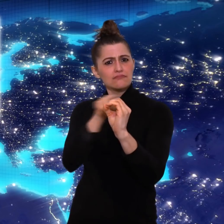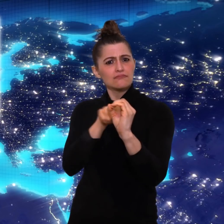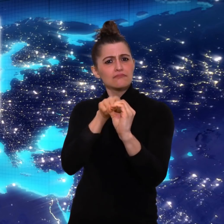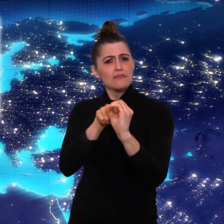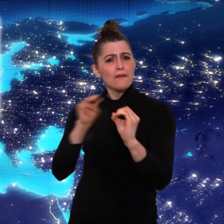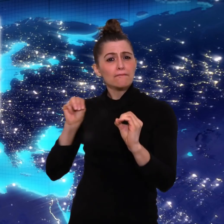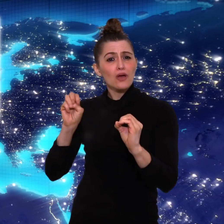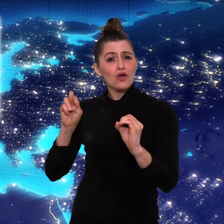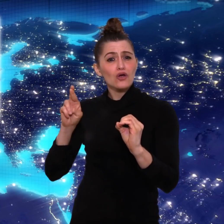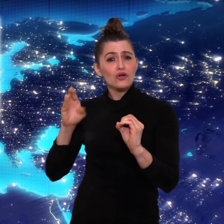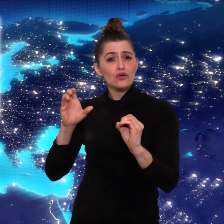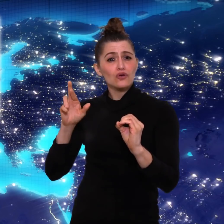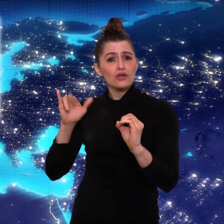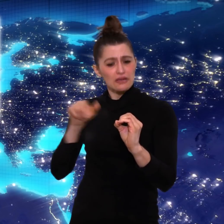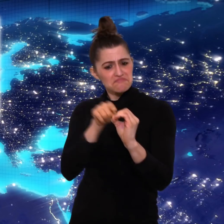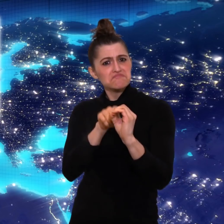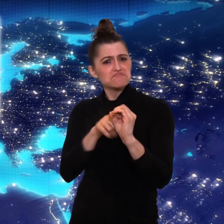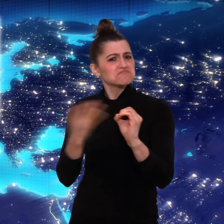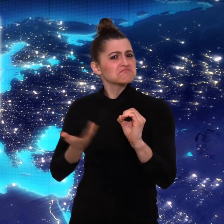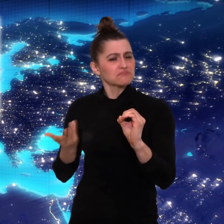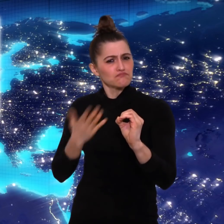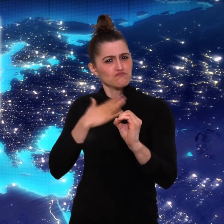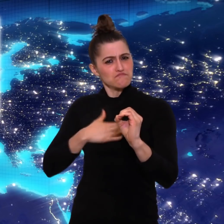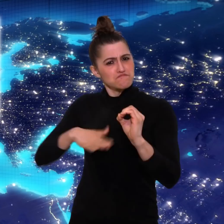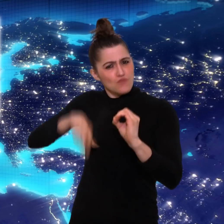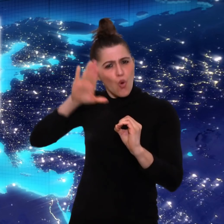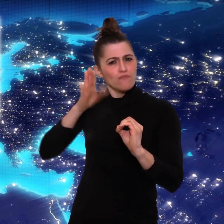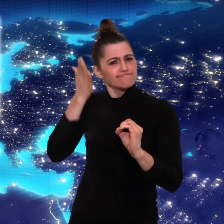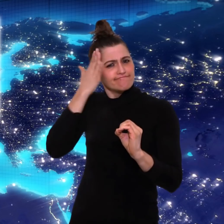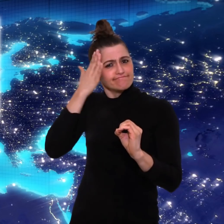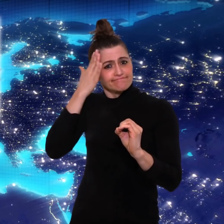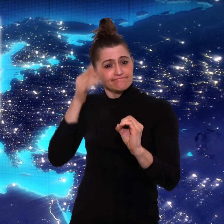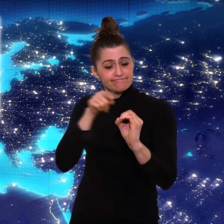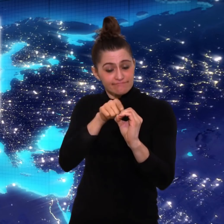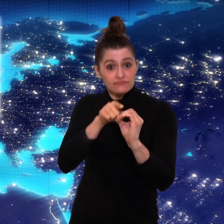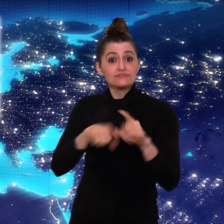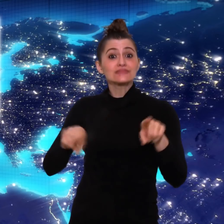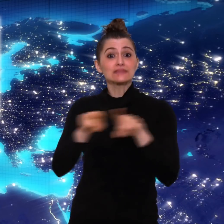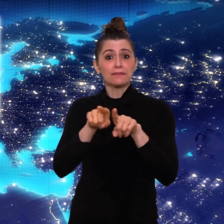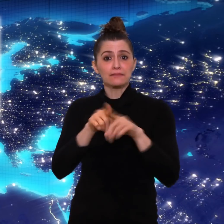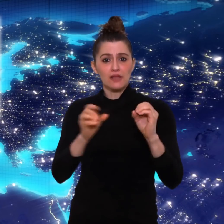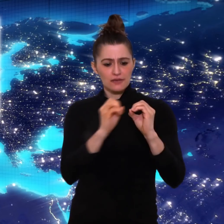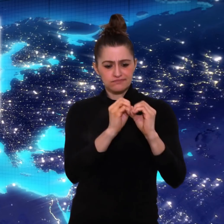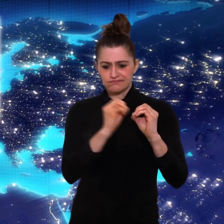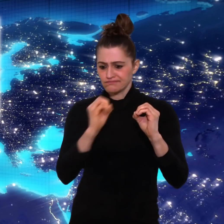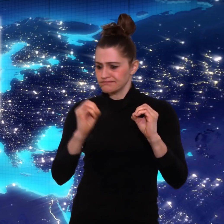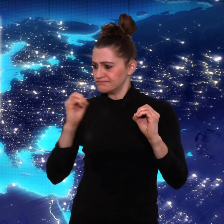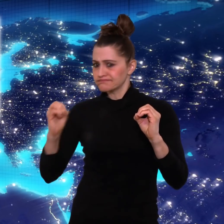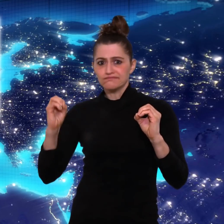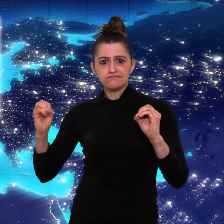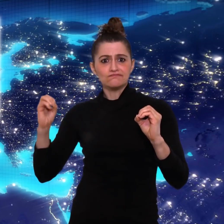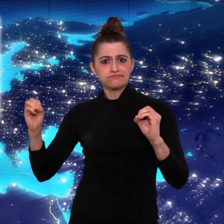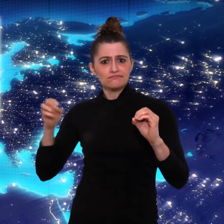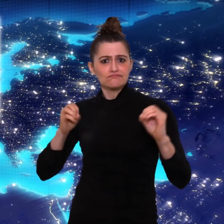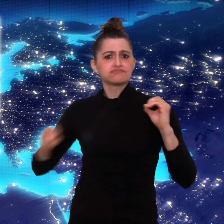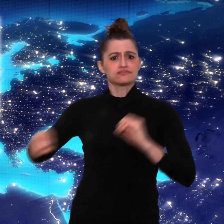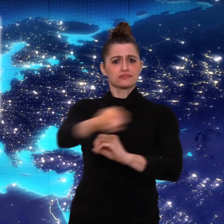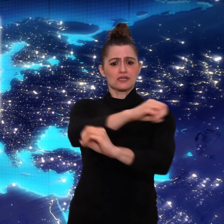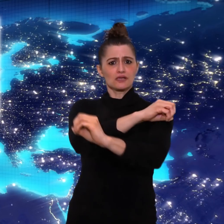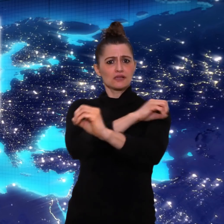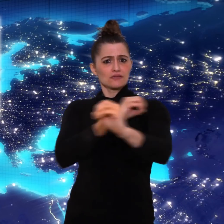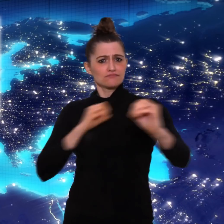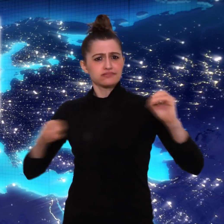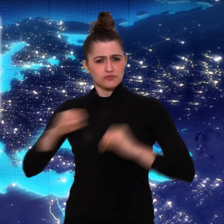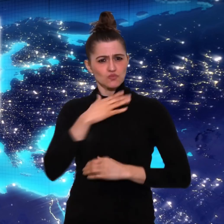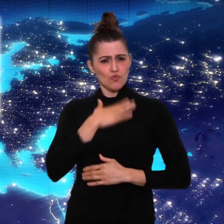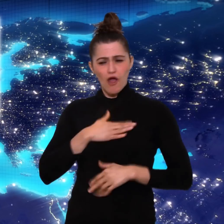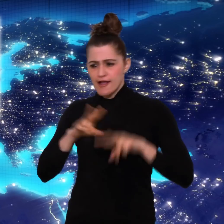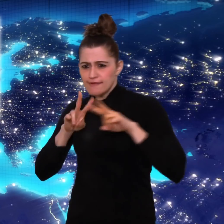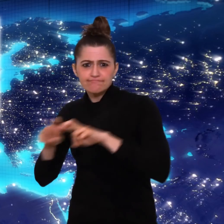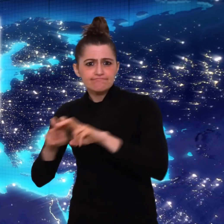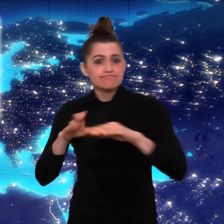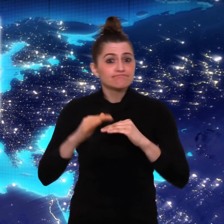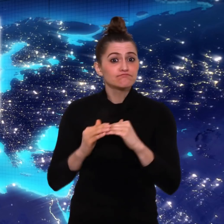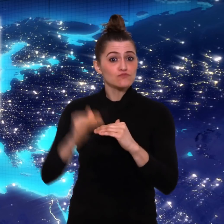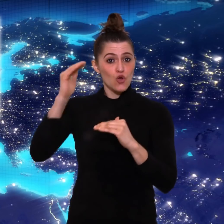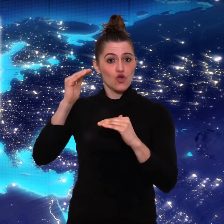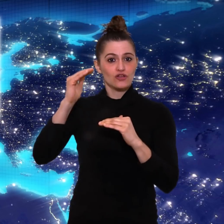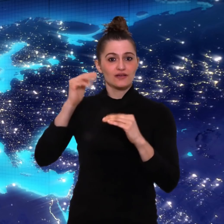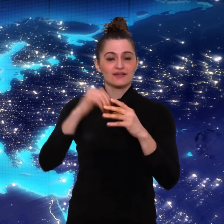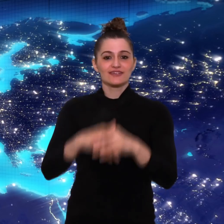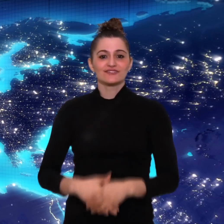and the formation of the solar system.